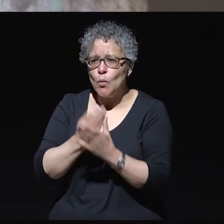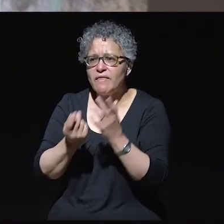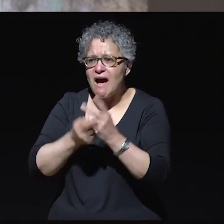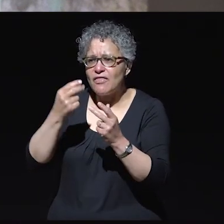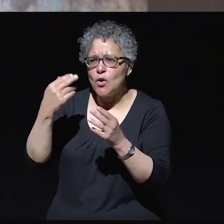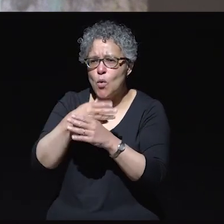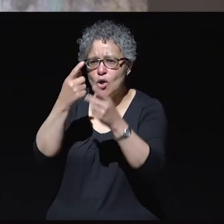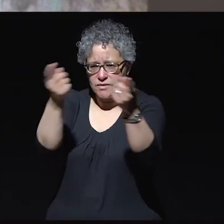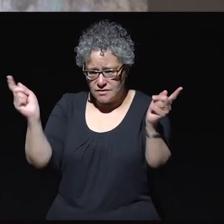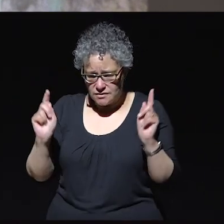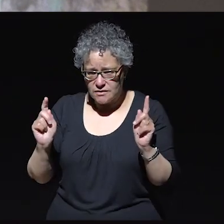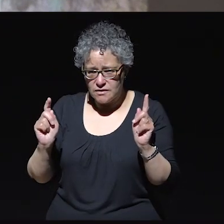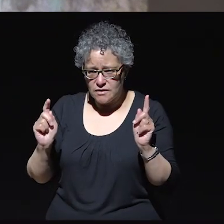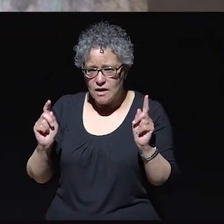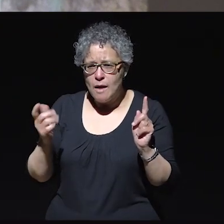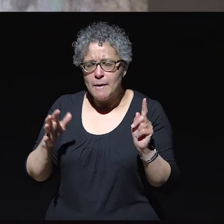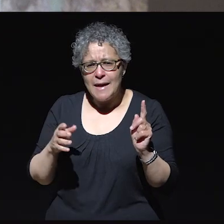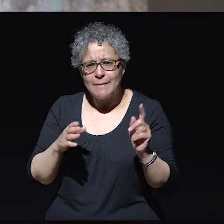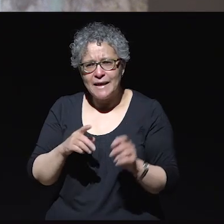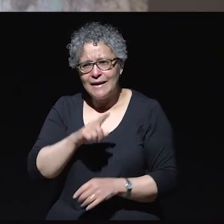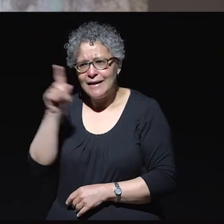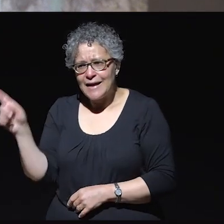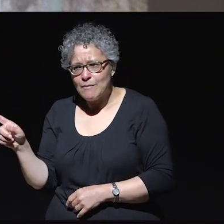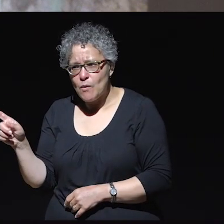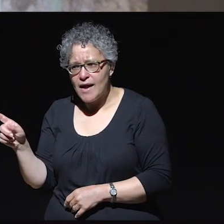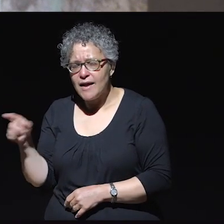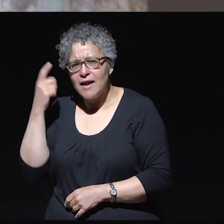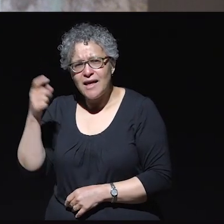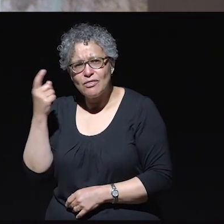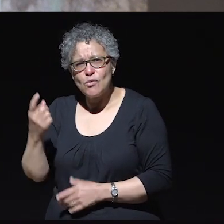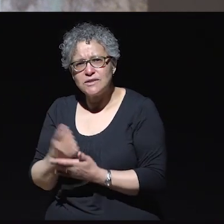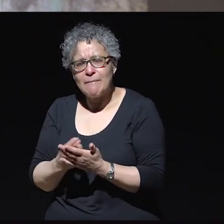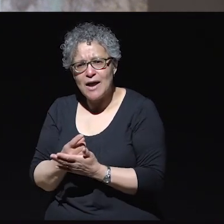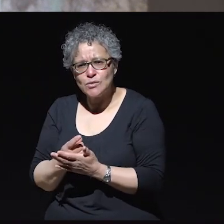and came away and perhaps thought through, maybe, the catalogue that talked again about this rivalry